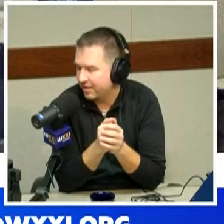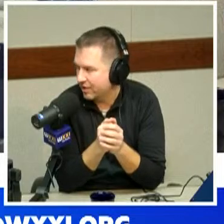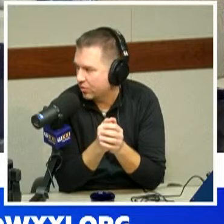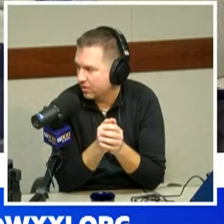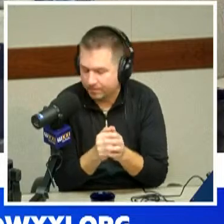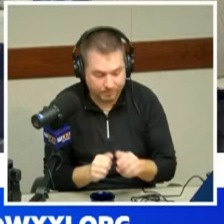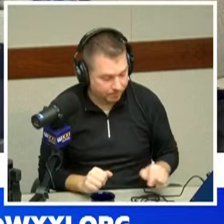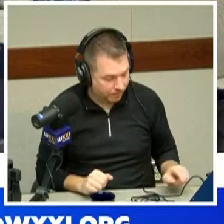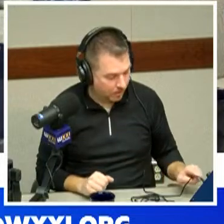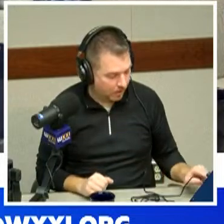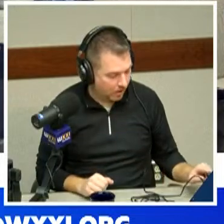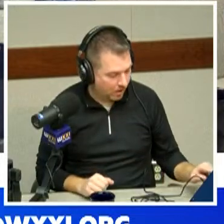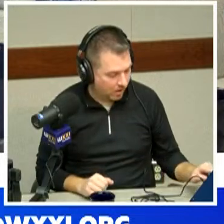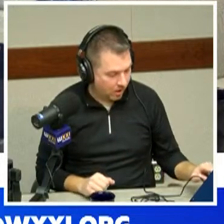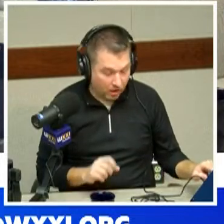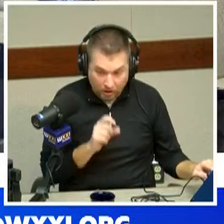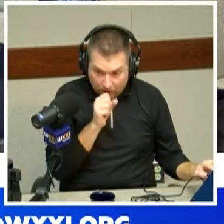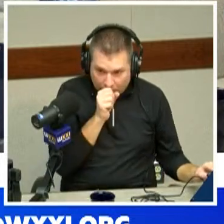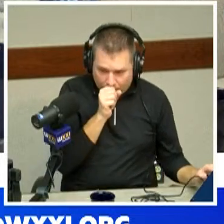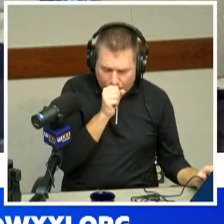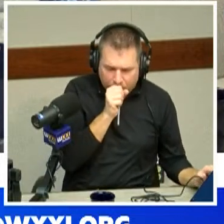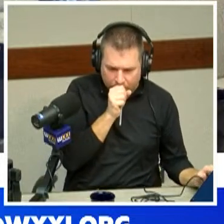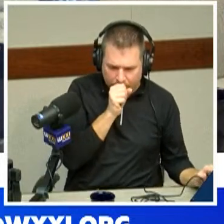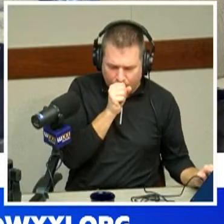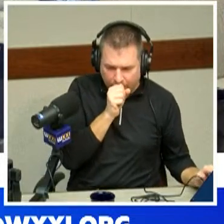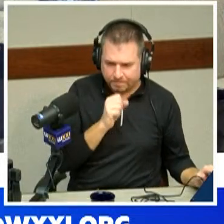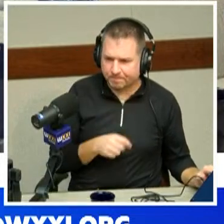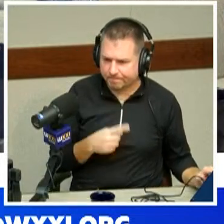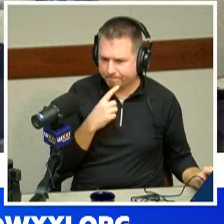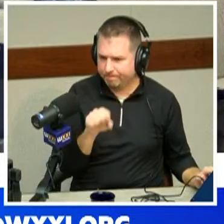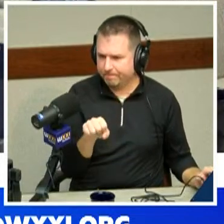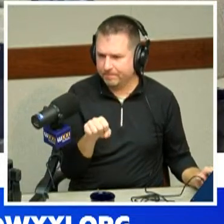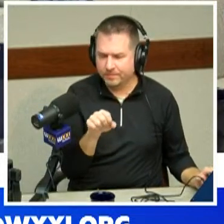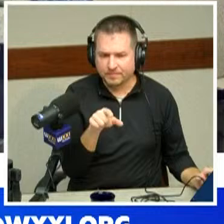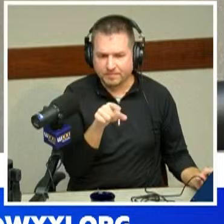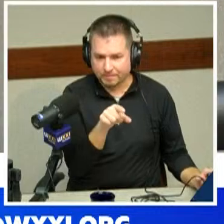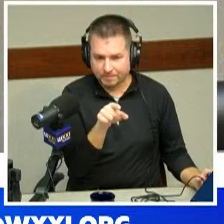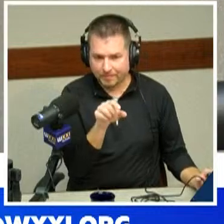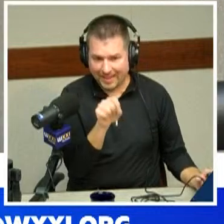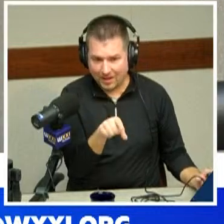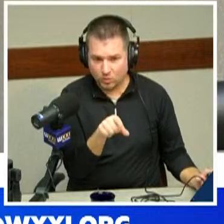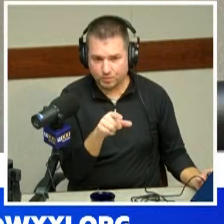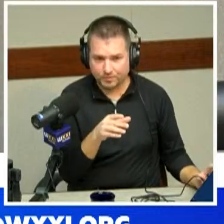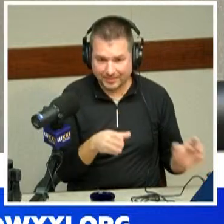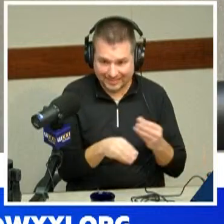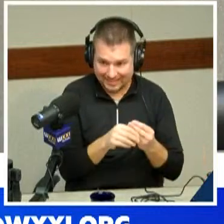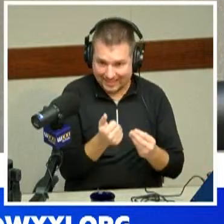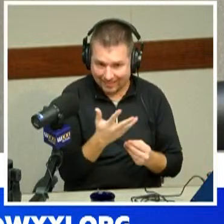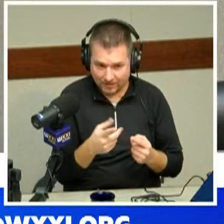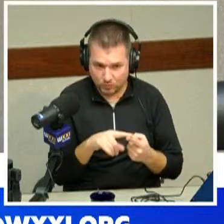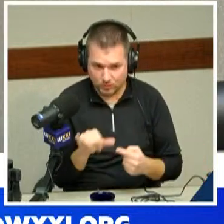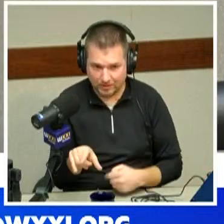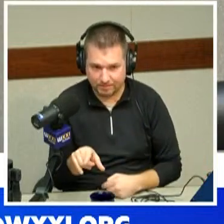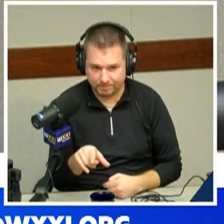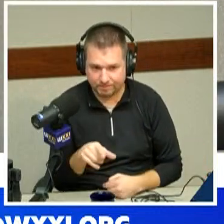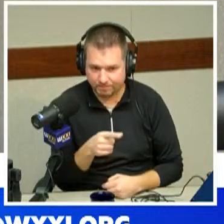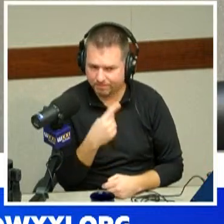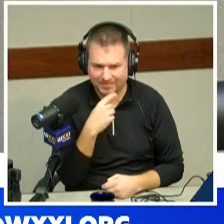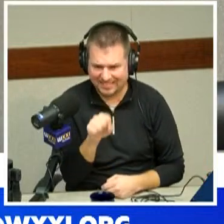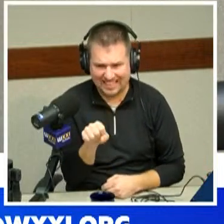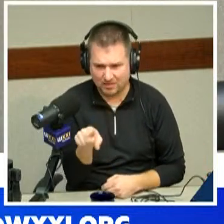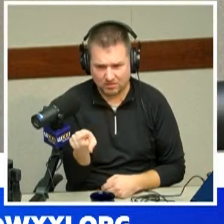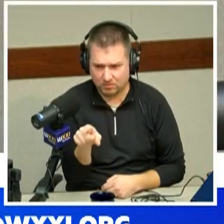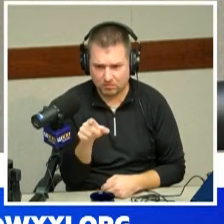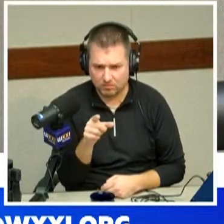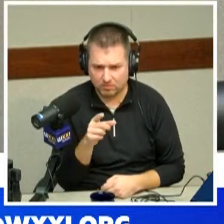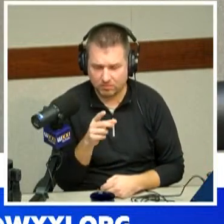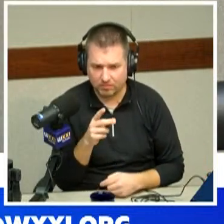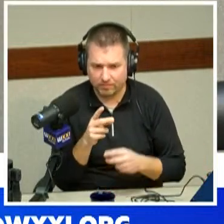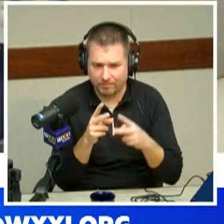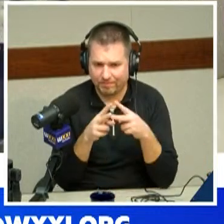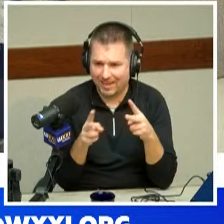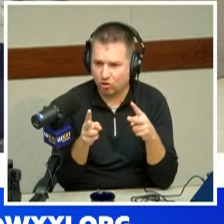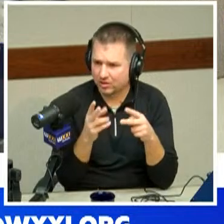individual mhm Jen or Karen if you wanted to add anything yeah I think that's a very um interesting